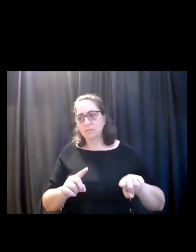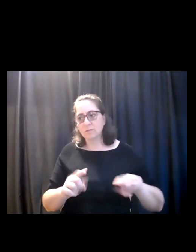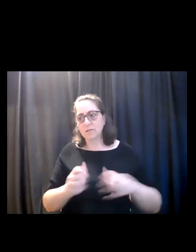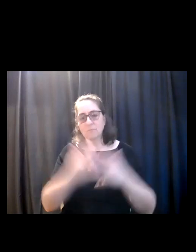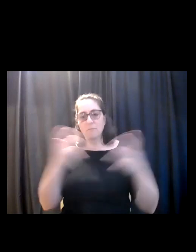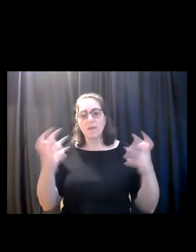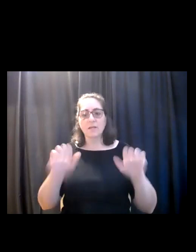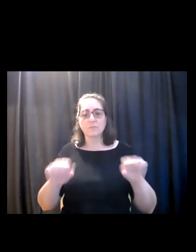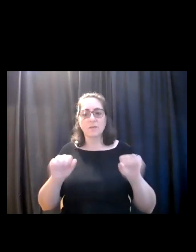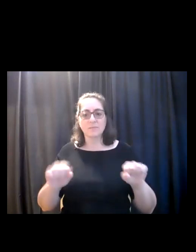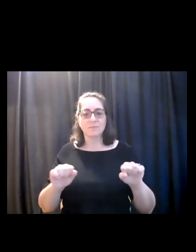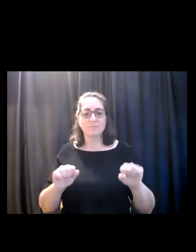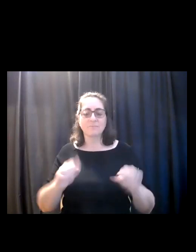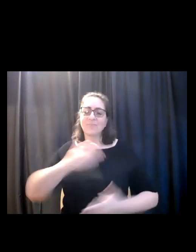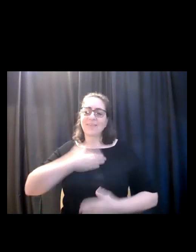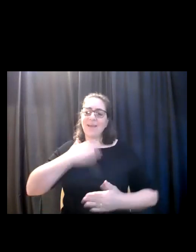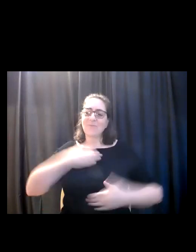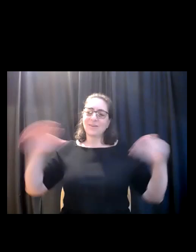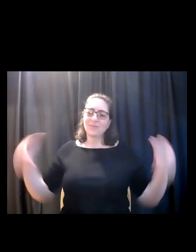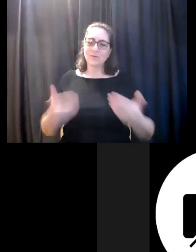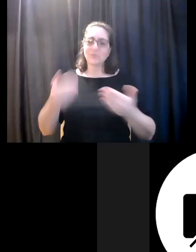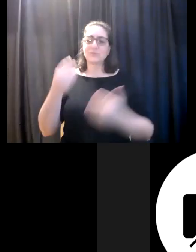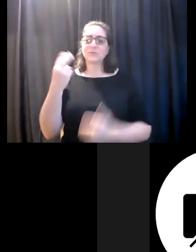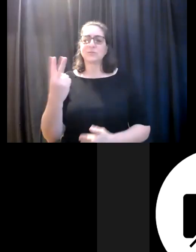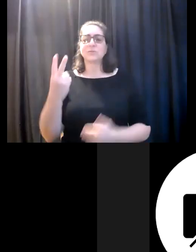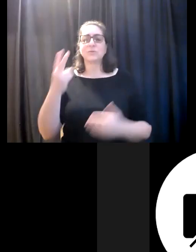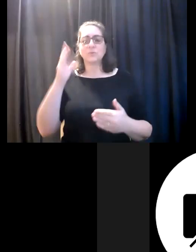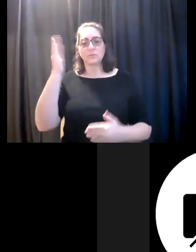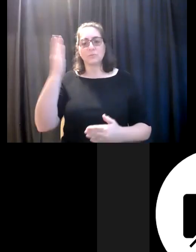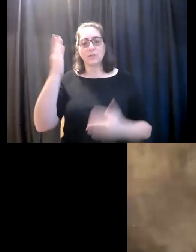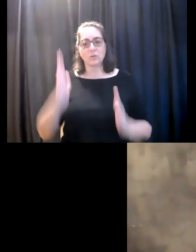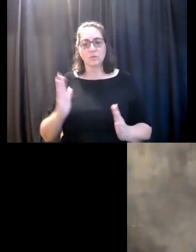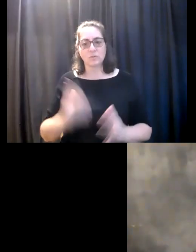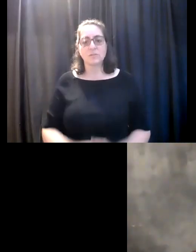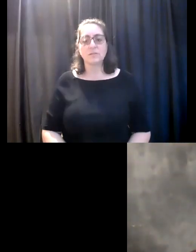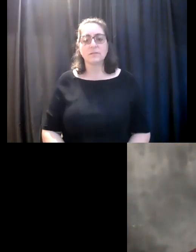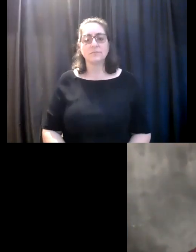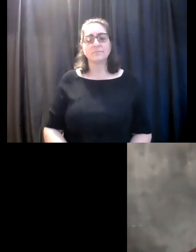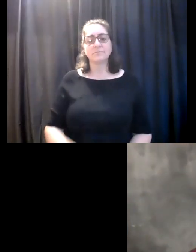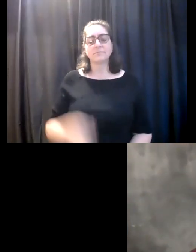Quickly, we conducted webinar devote managing hearing loss while people are wearing masks,